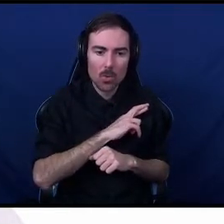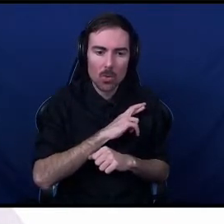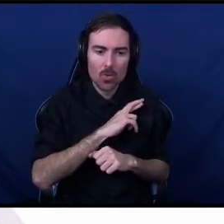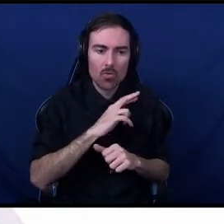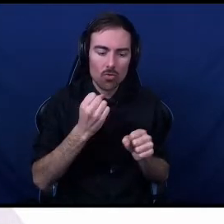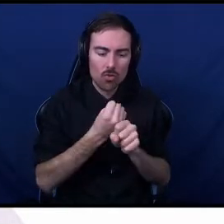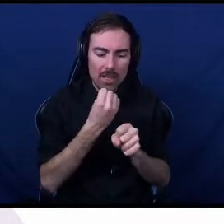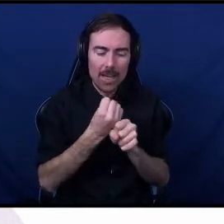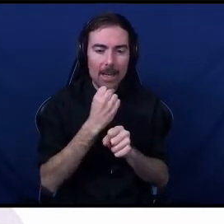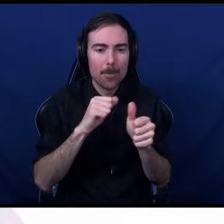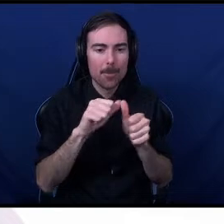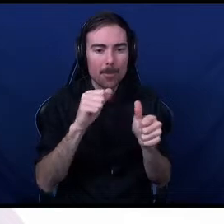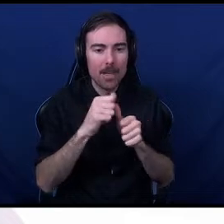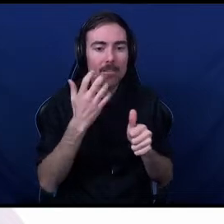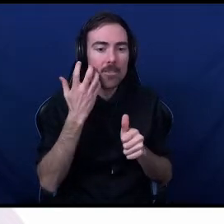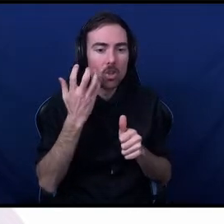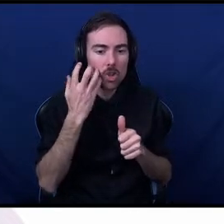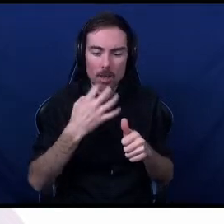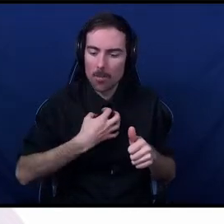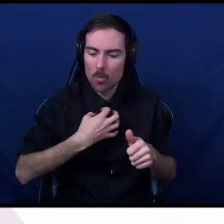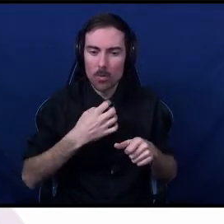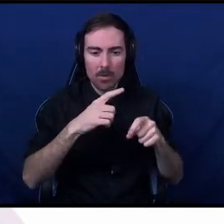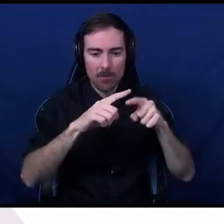inclusive and diverse. But what's more important is that